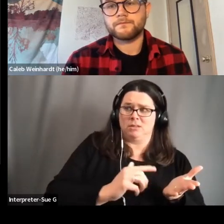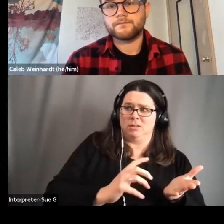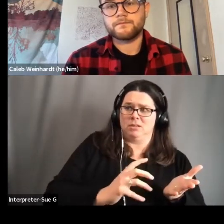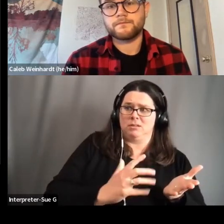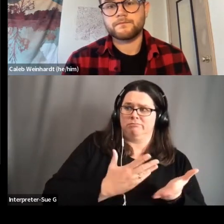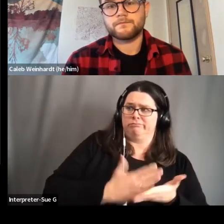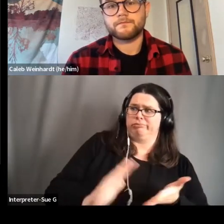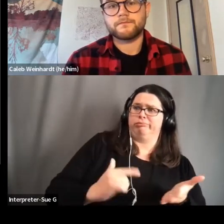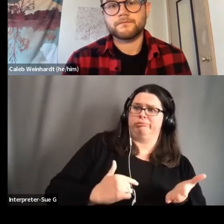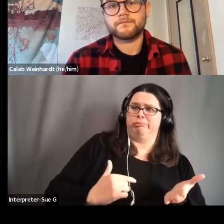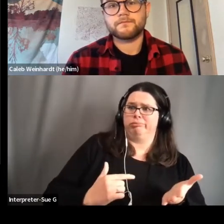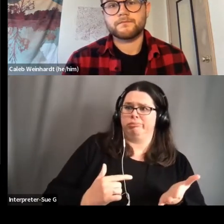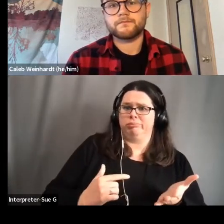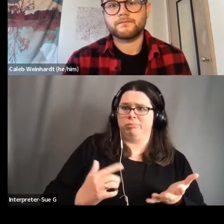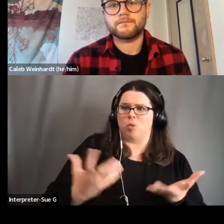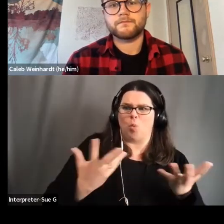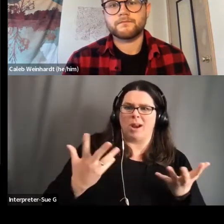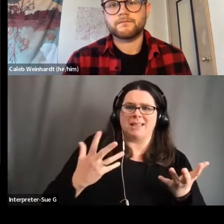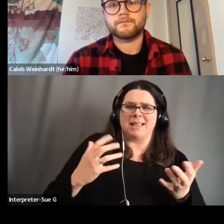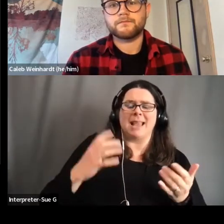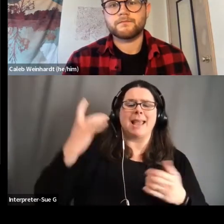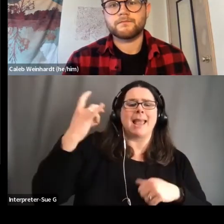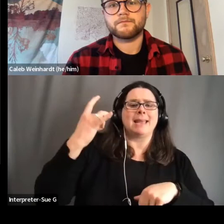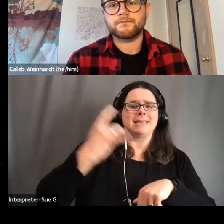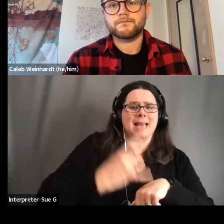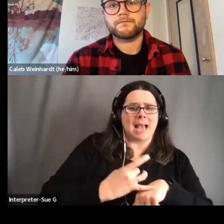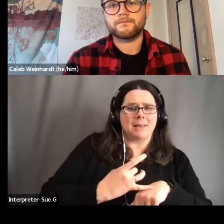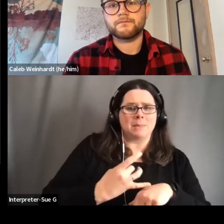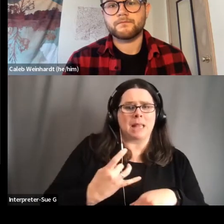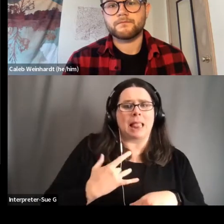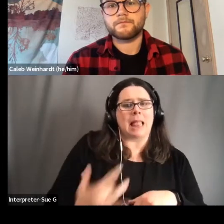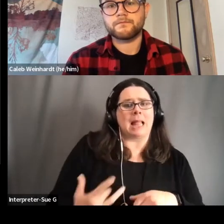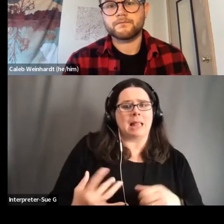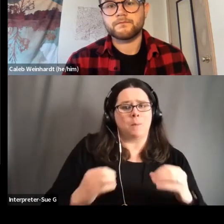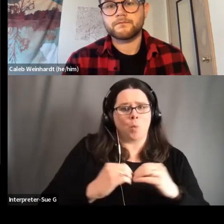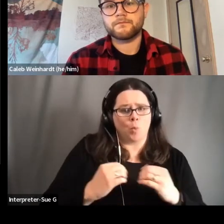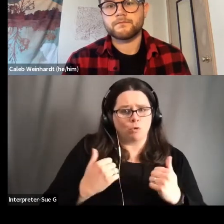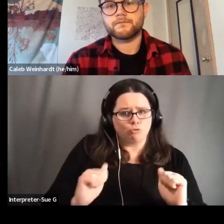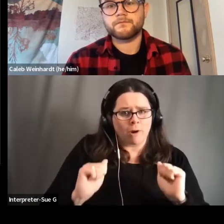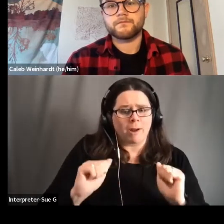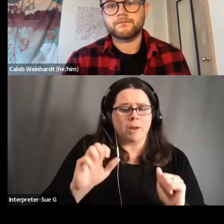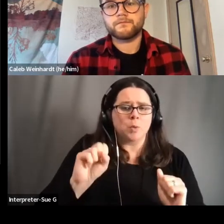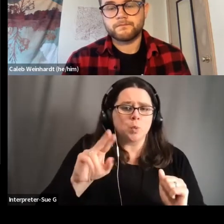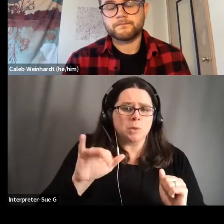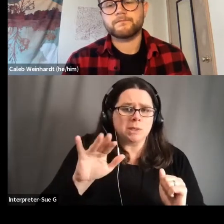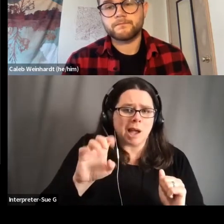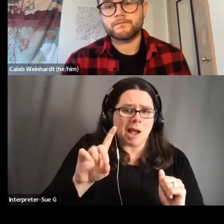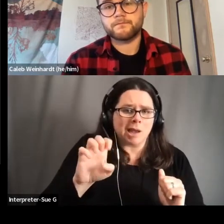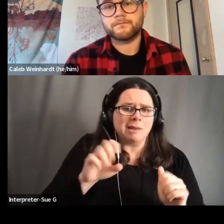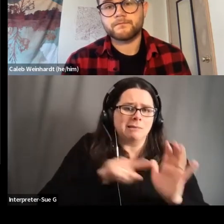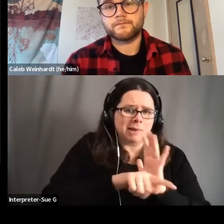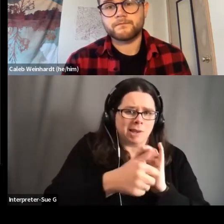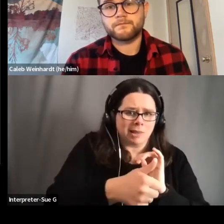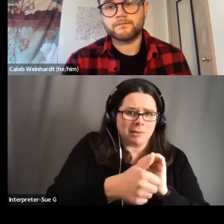Like eight times more likely to attempt suicide, more likely to experience depression, more likely to use drugs,